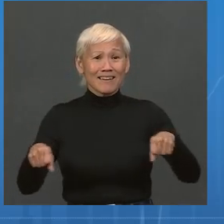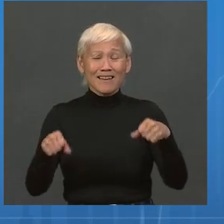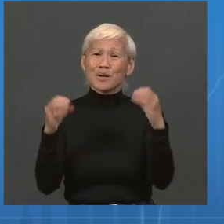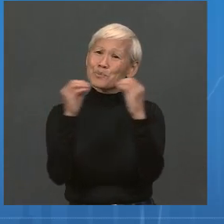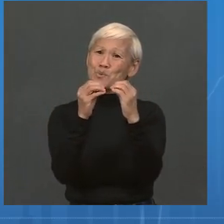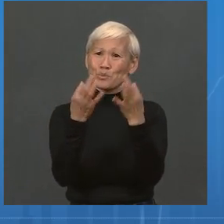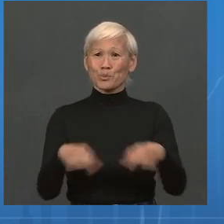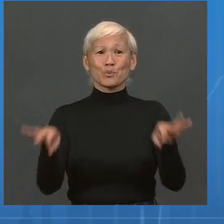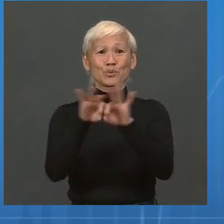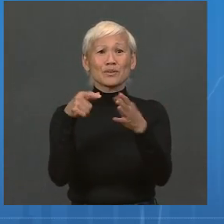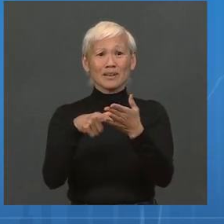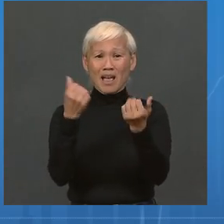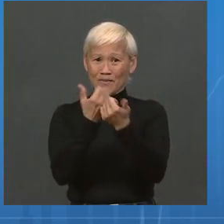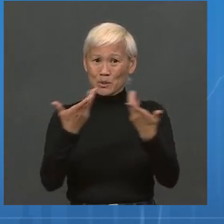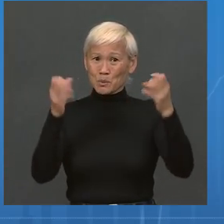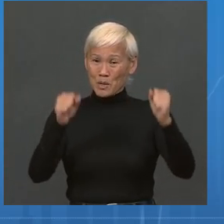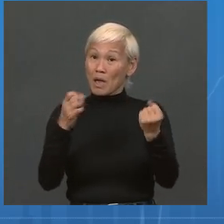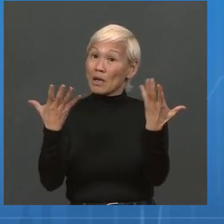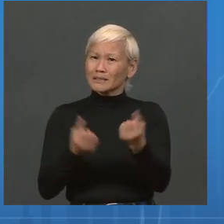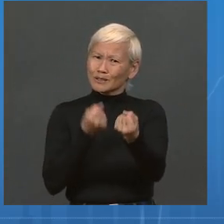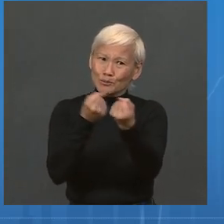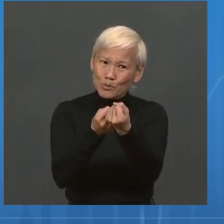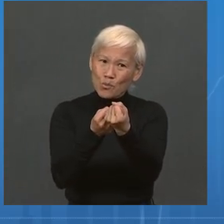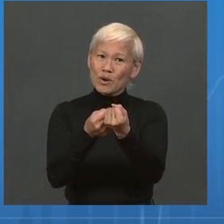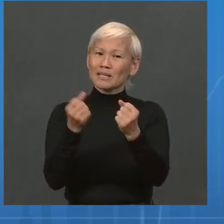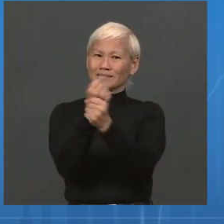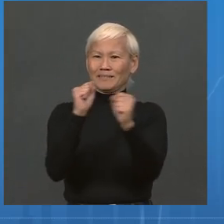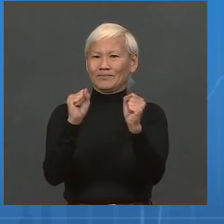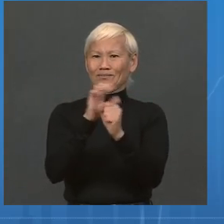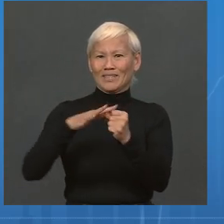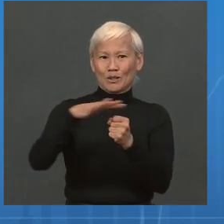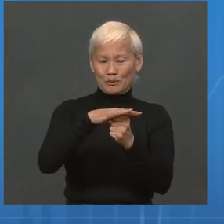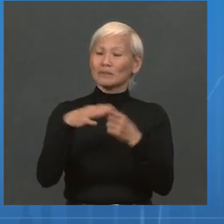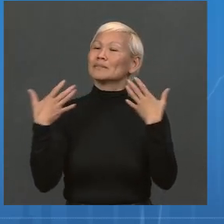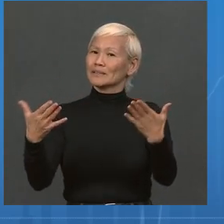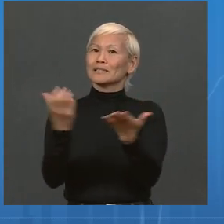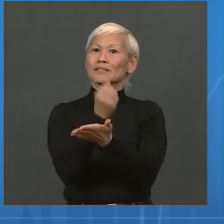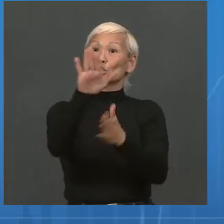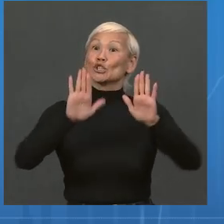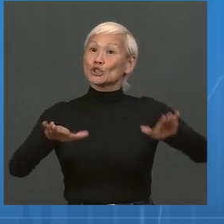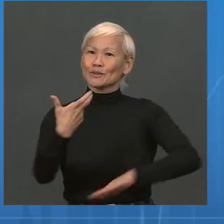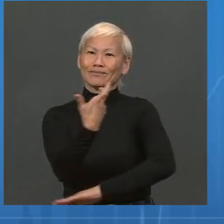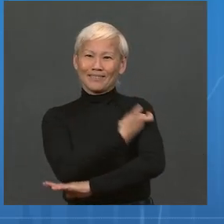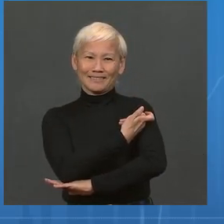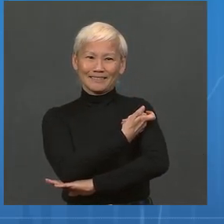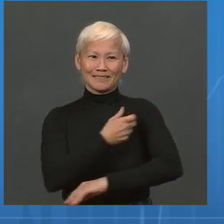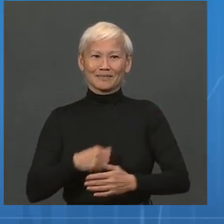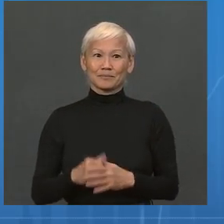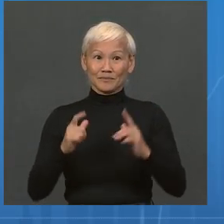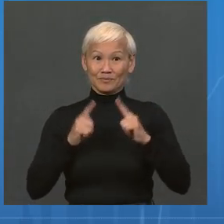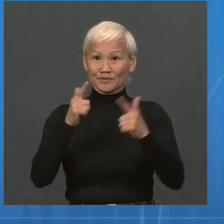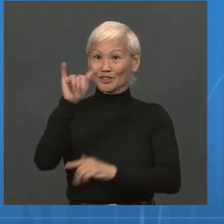as they consider vaccinating their children. Thank you. And I'll turn it back over to Jeff. Mr. Zients: Thank you, Doctor.